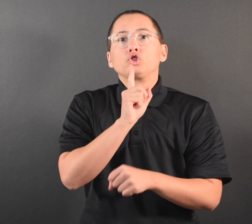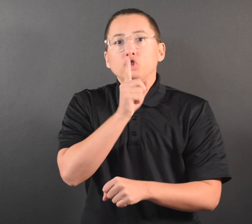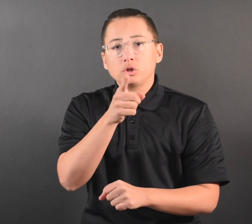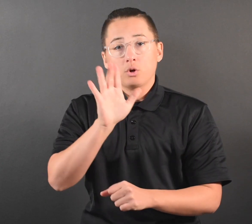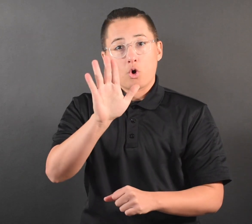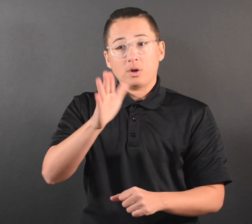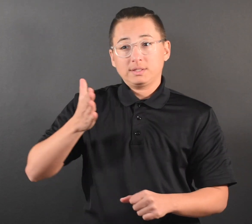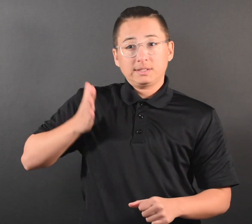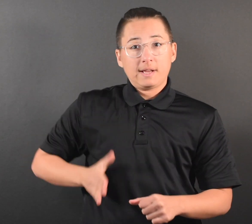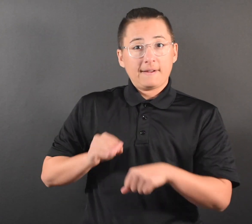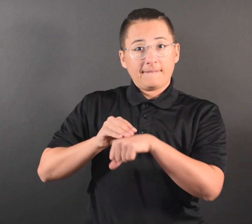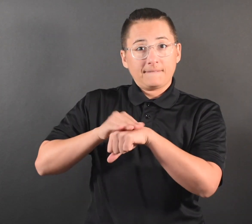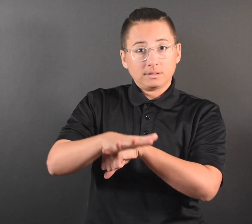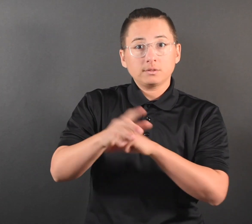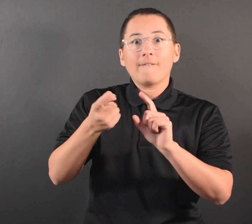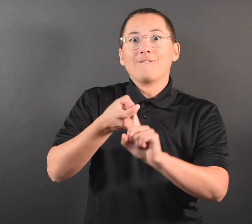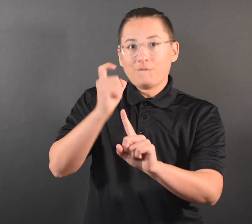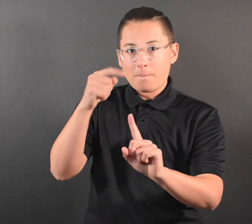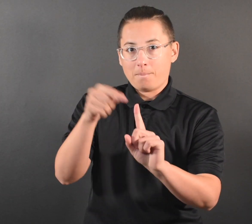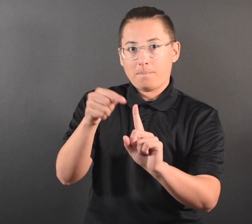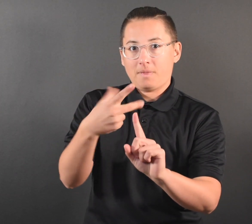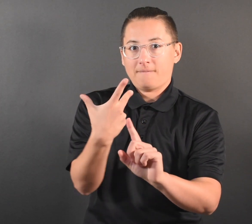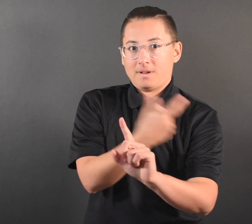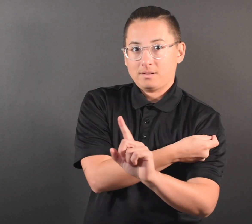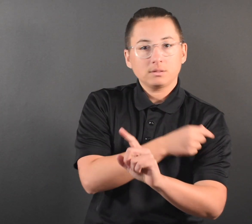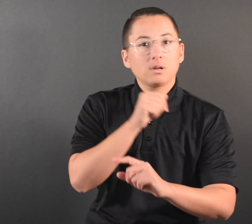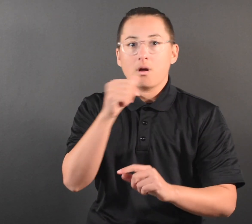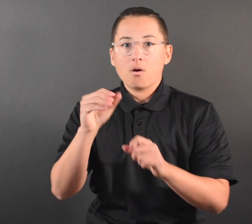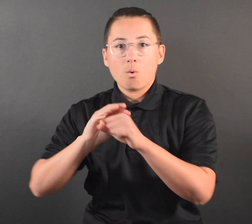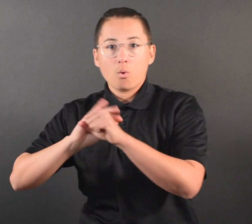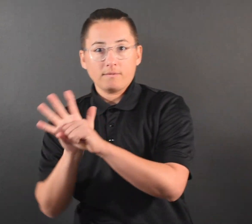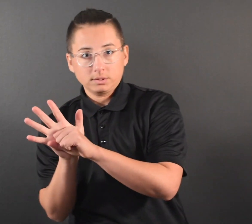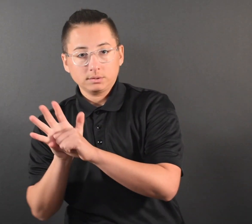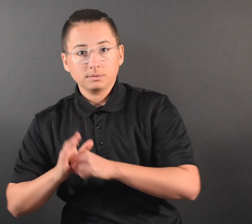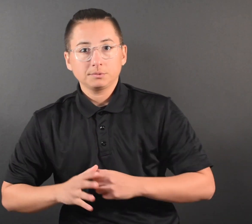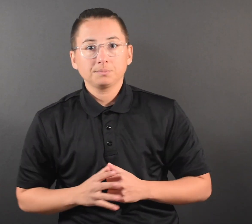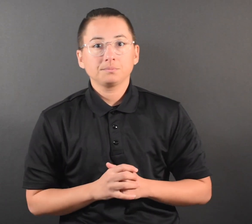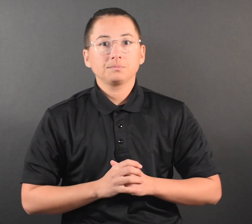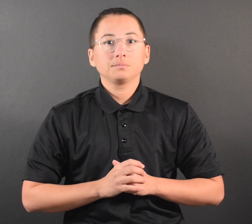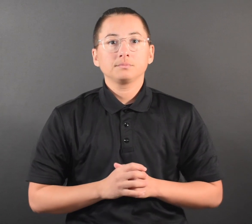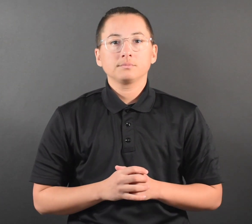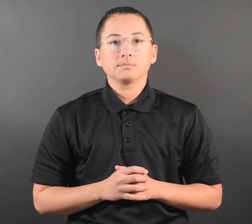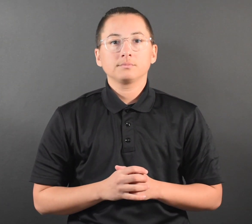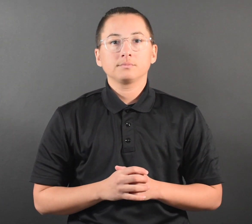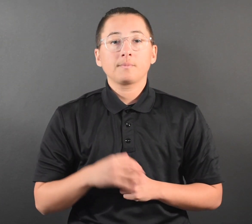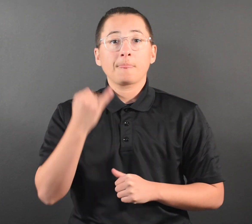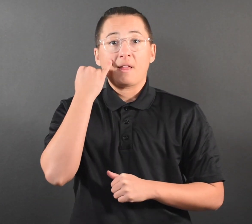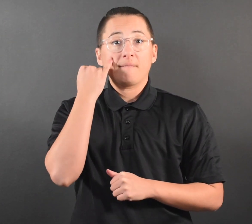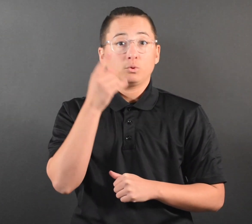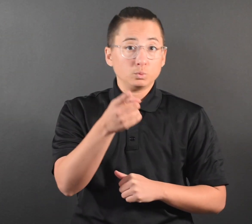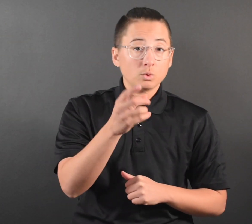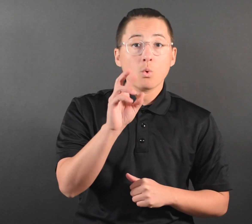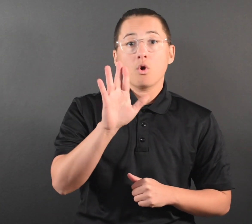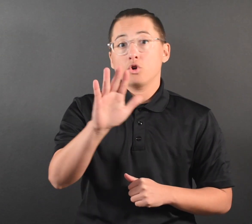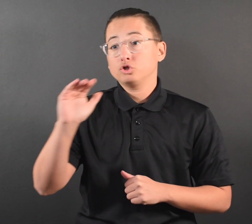side effects experienced after vaccination are just from the vaccine, and not COVID-19 symptoms